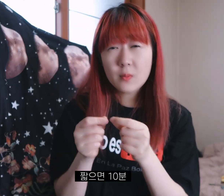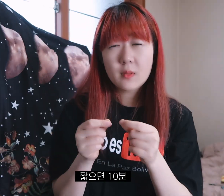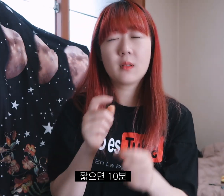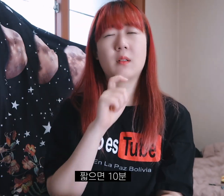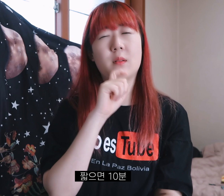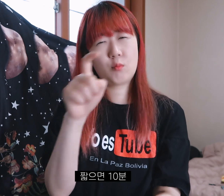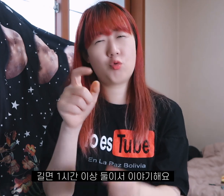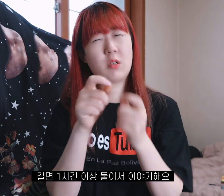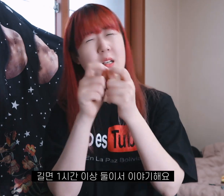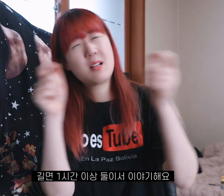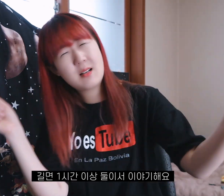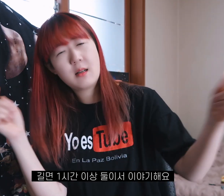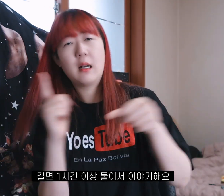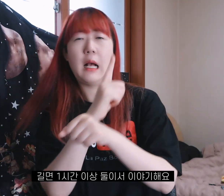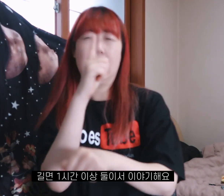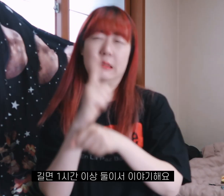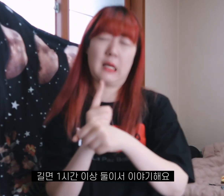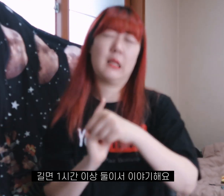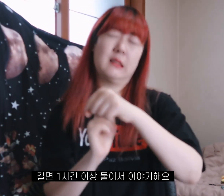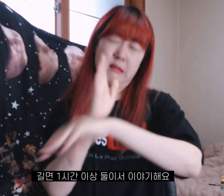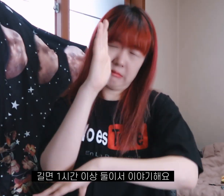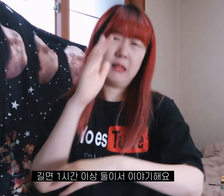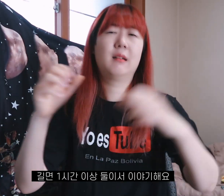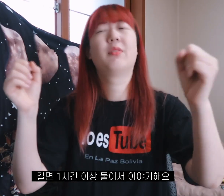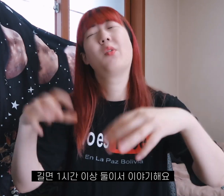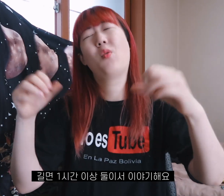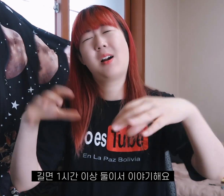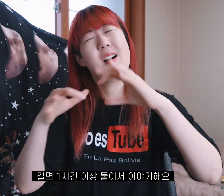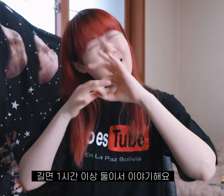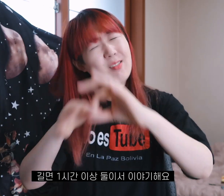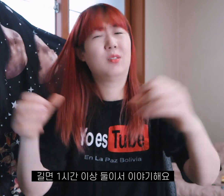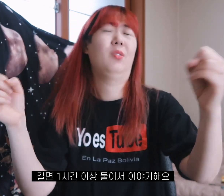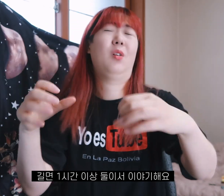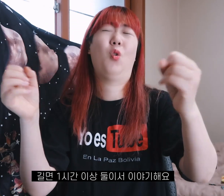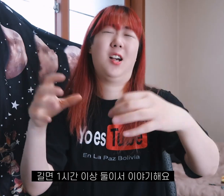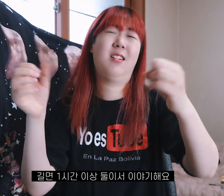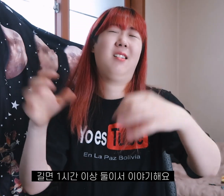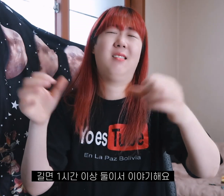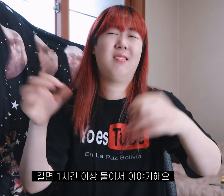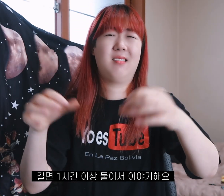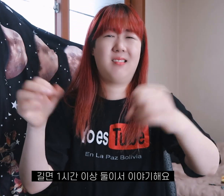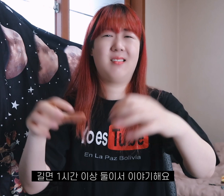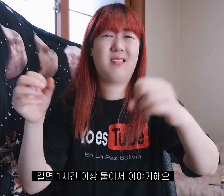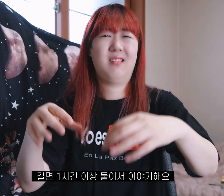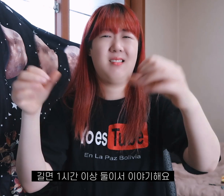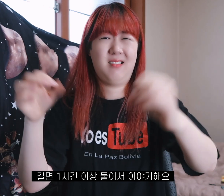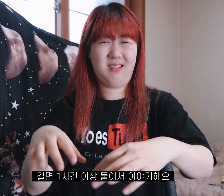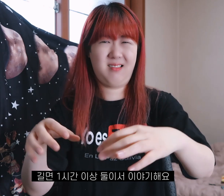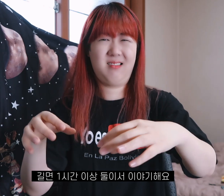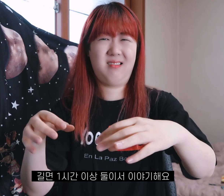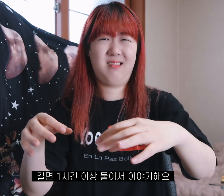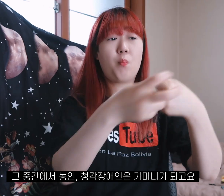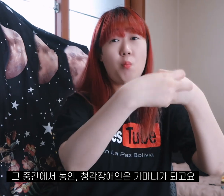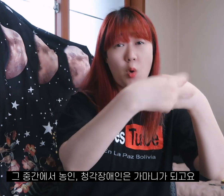If it's short, it's 10 minutes, if it's long, it's more than an hour.